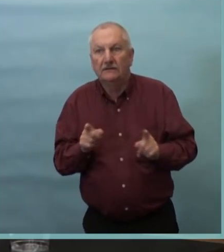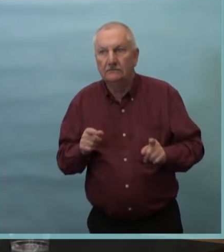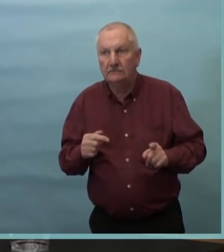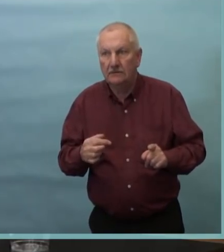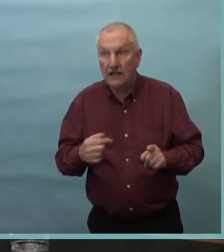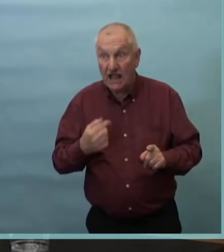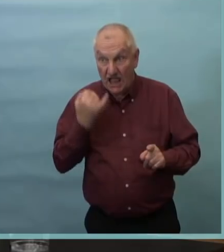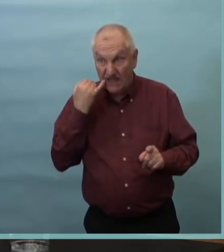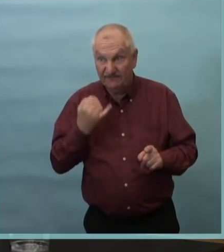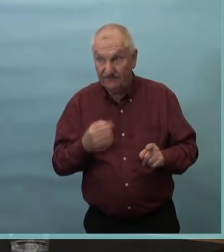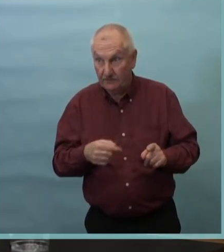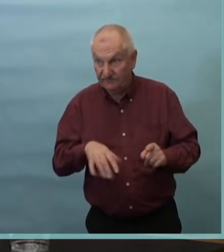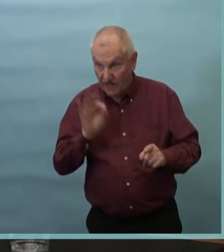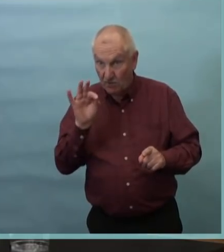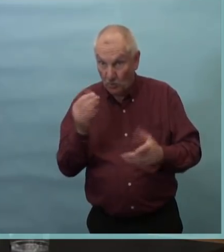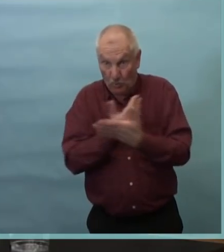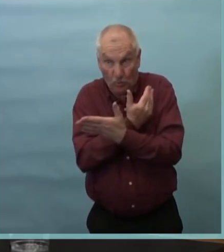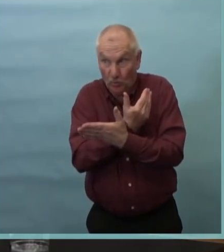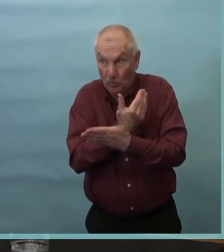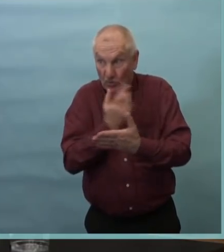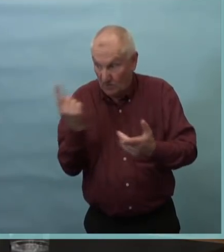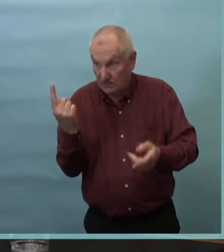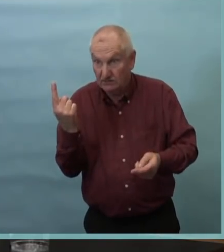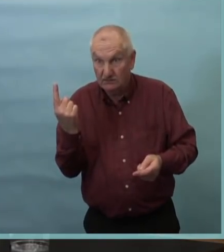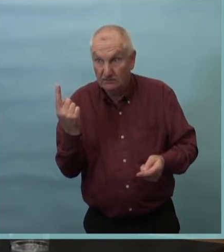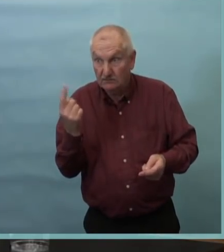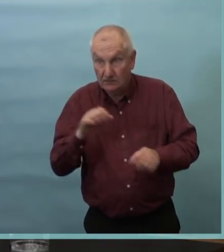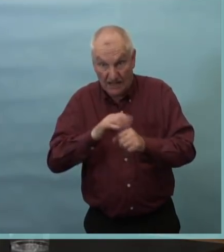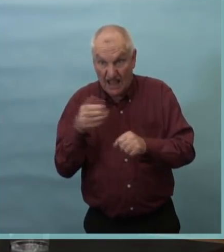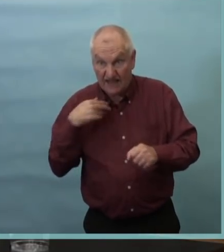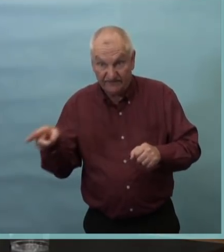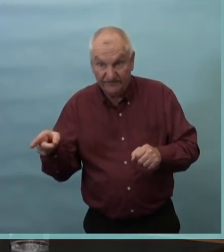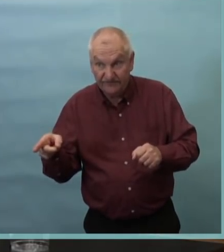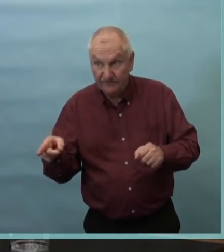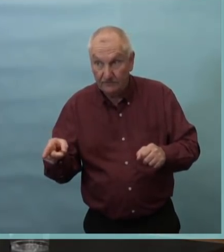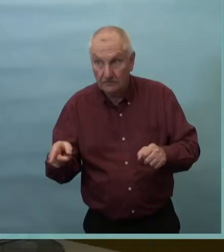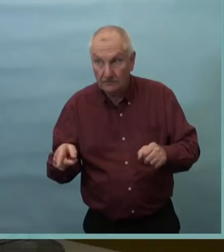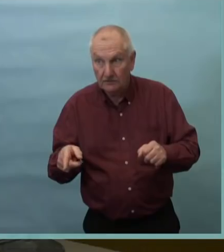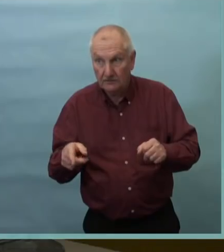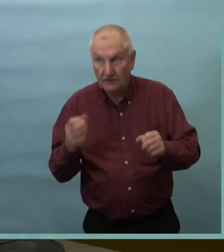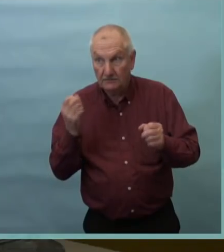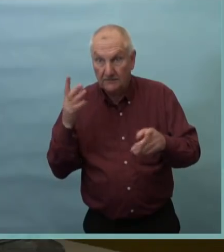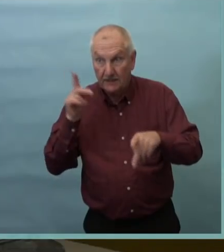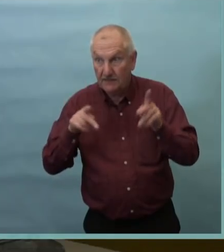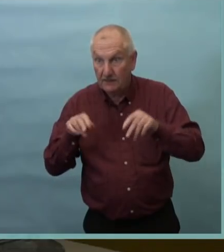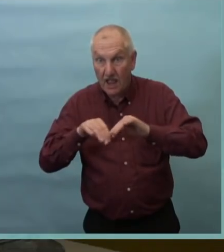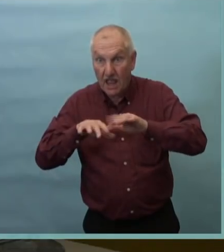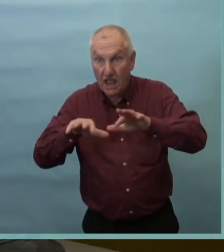there was a high risk exposure that the public needed to be aware of Allison are